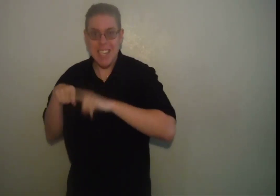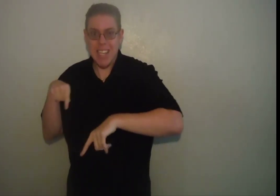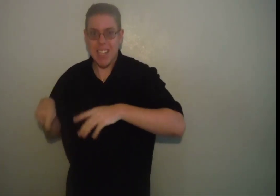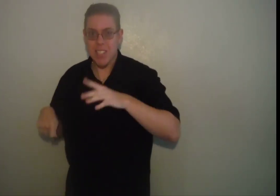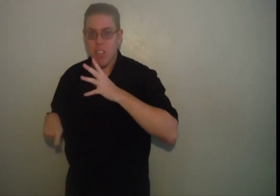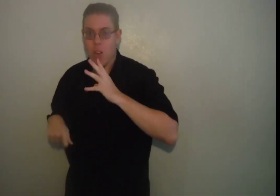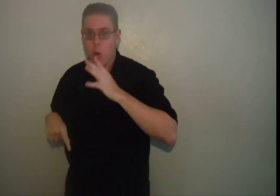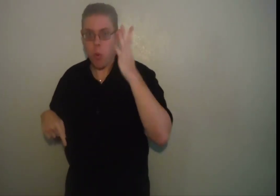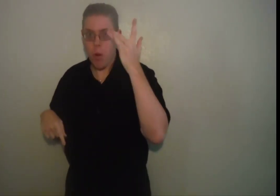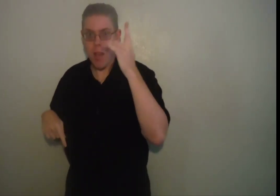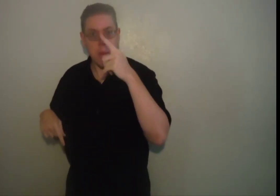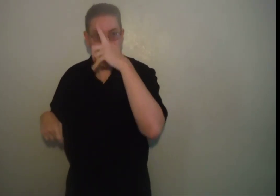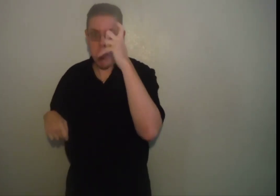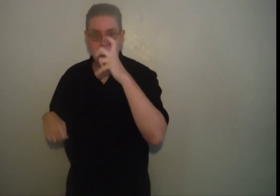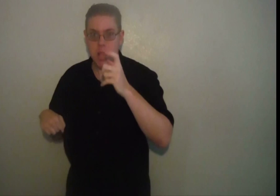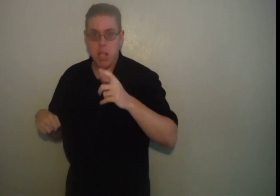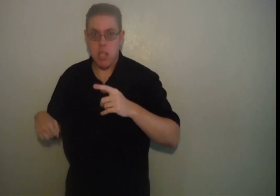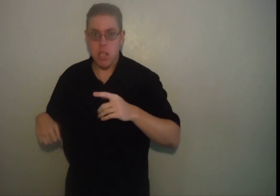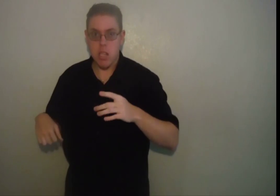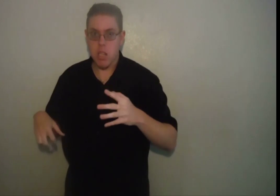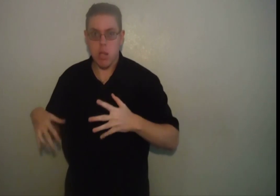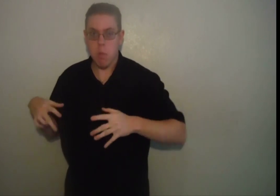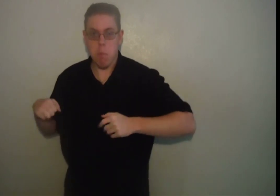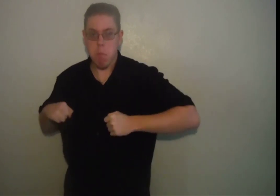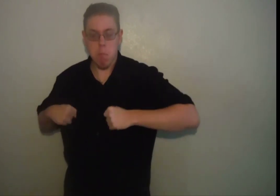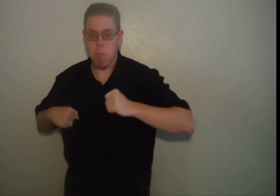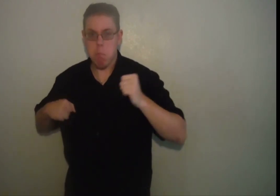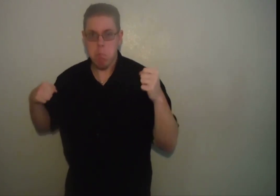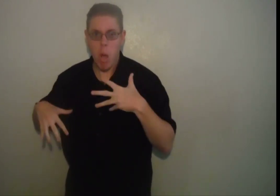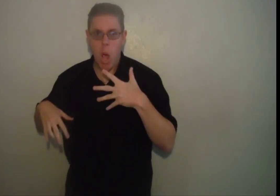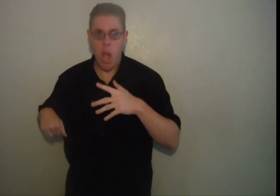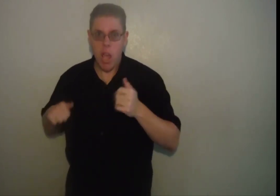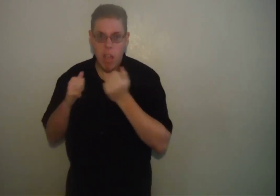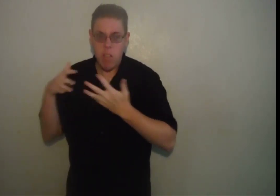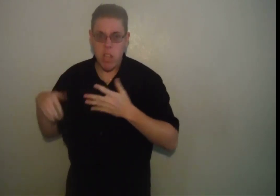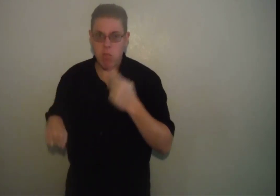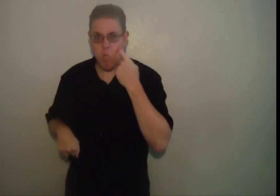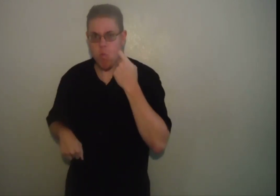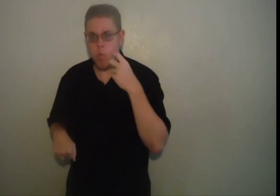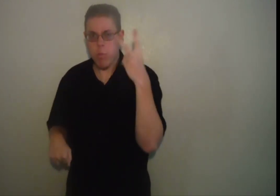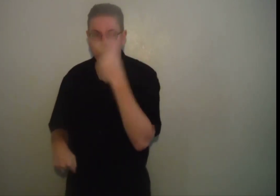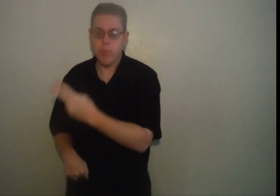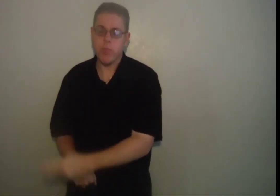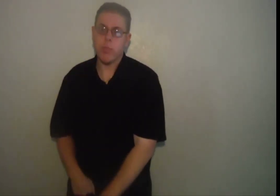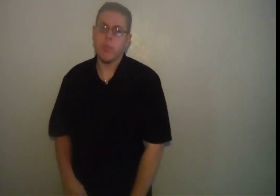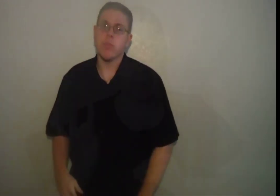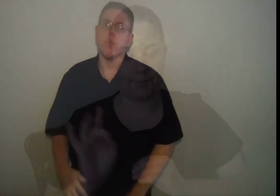he was crying so hard he couldn’t speak because of what he’d seen.